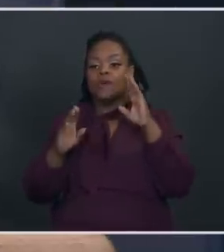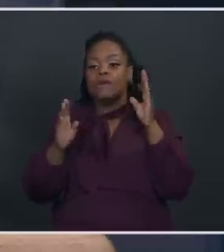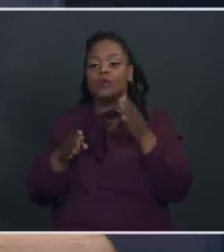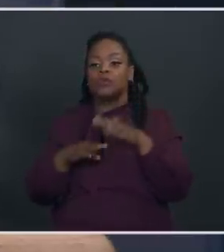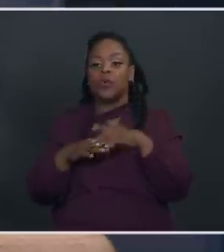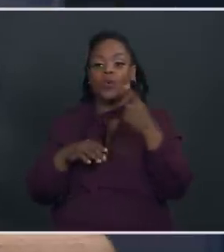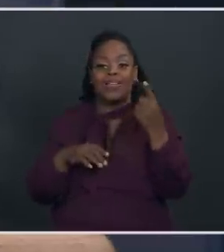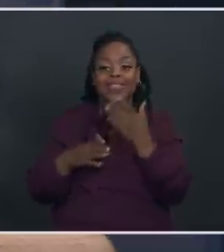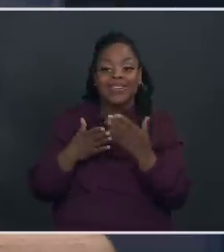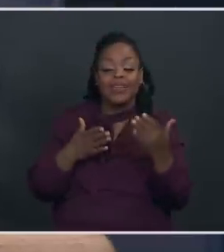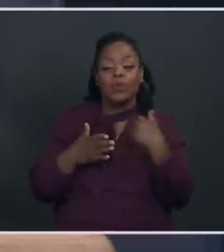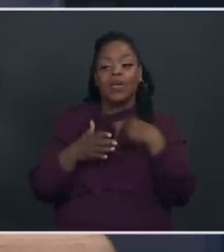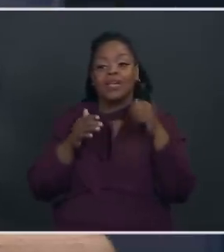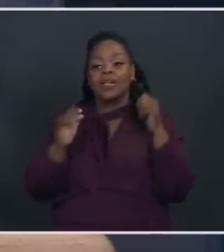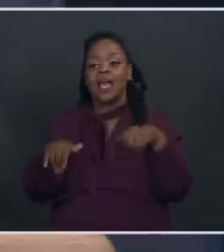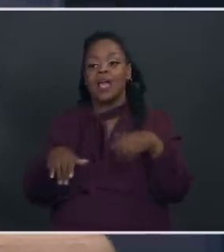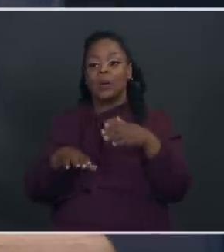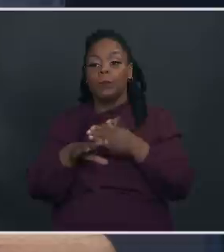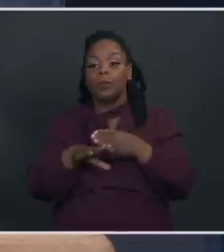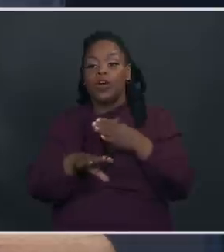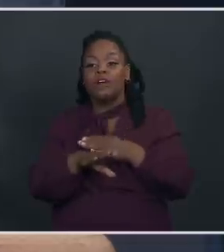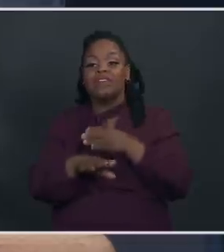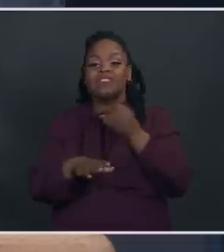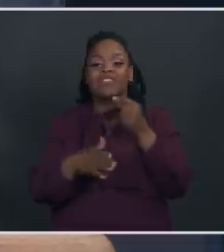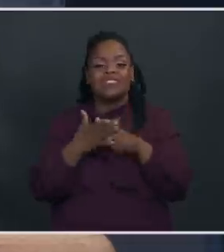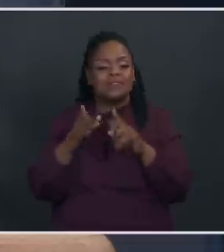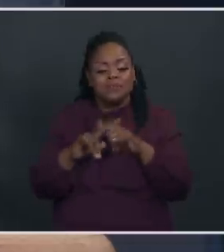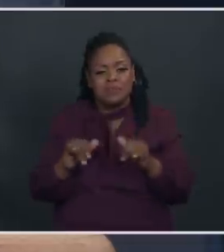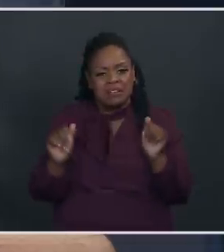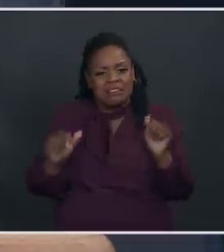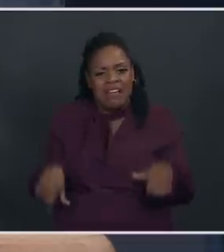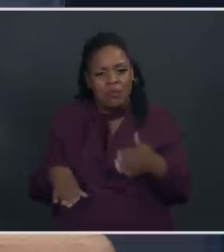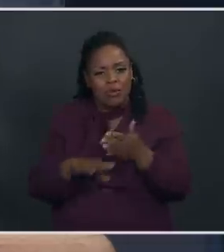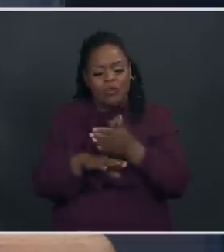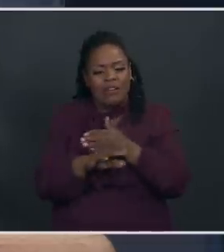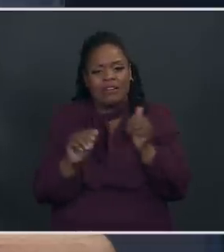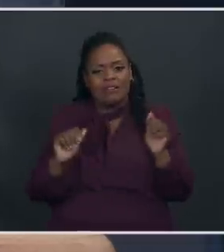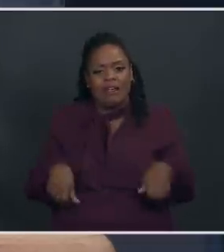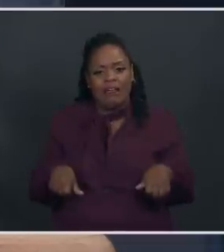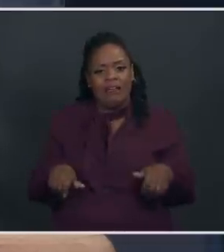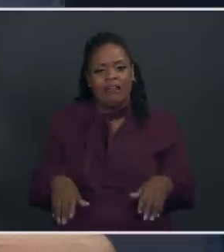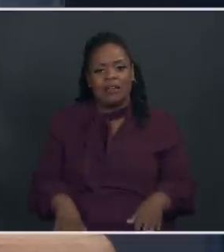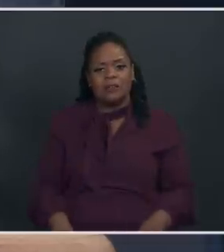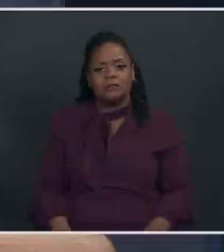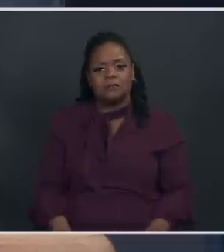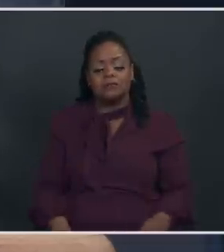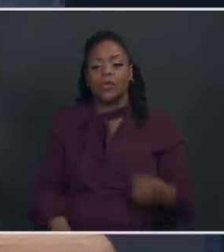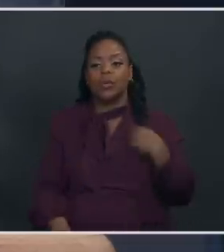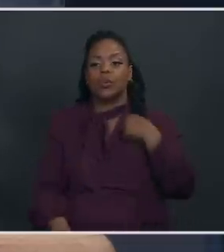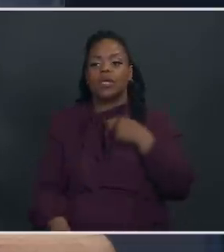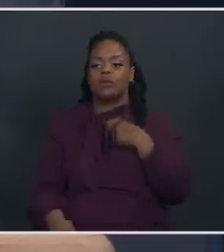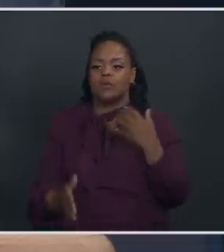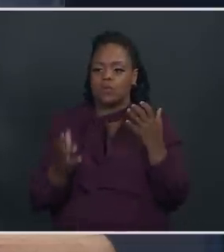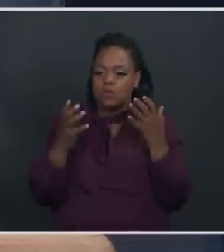because people need to have jobs. This is all about building the jobs of the future we want,